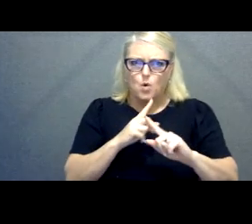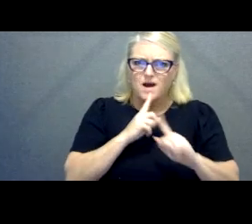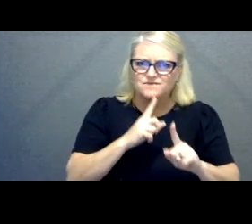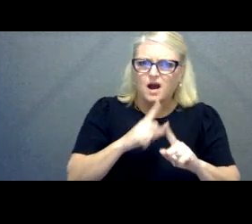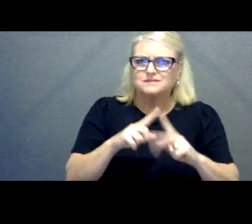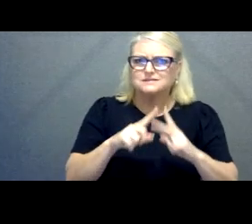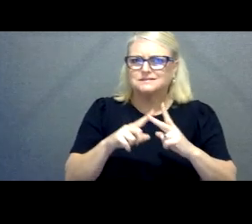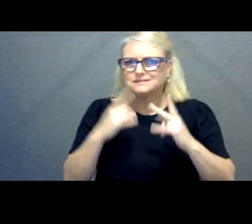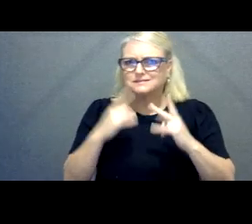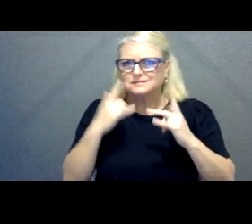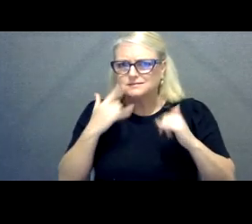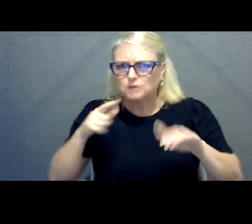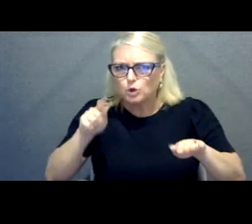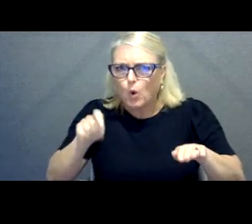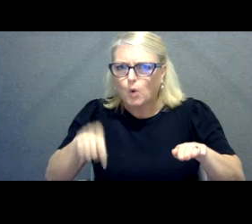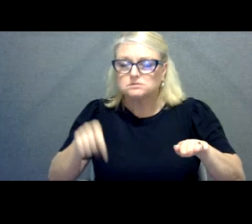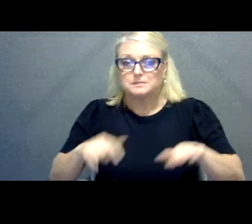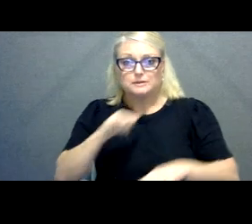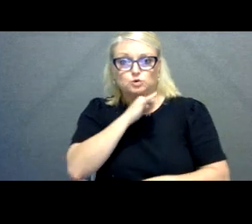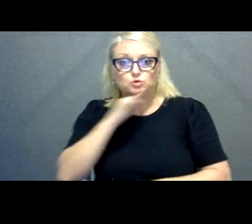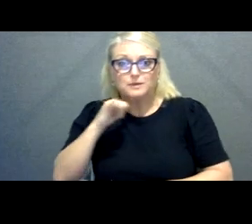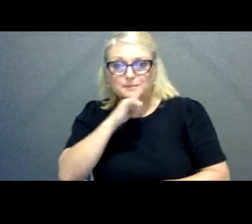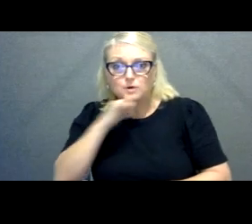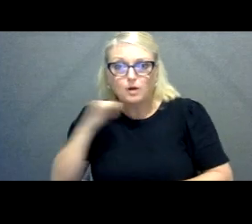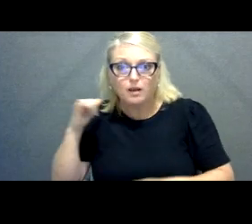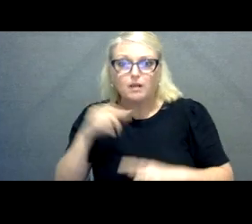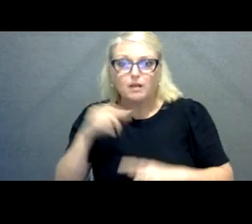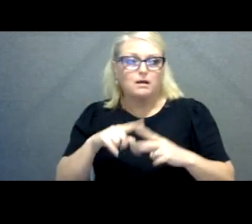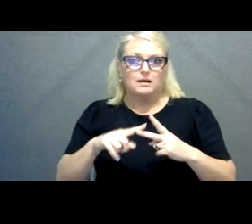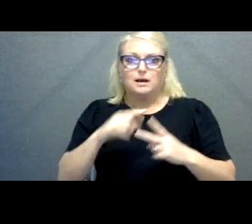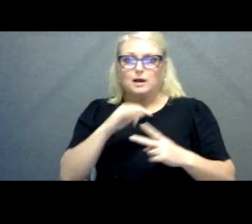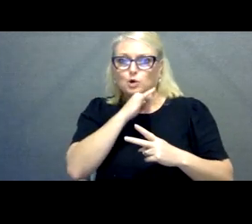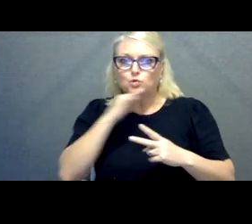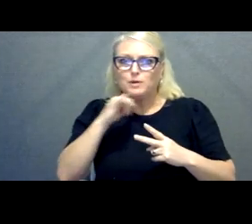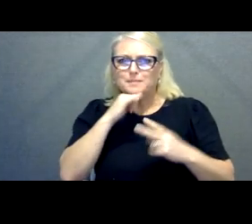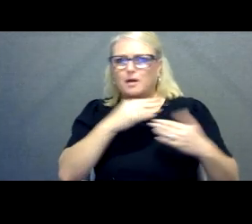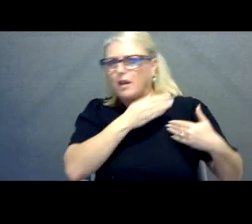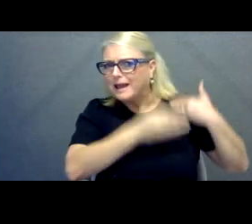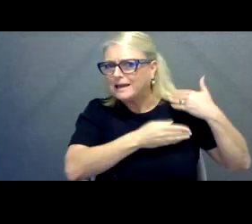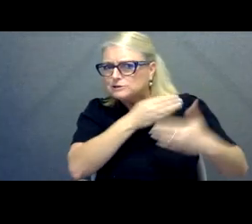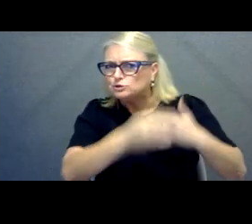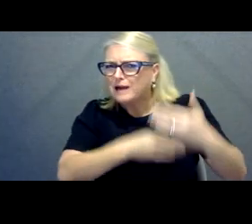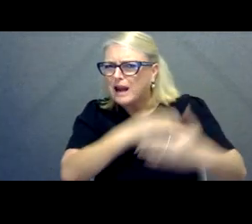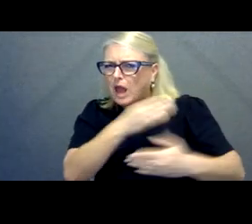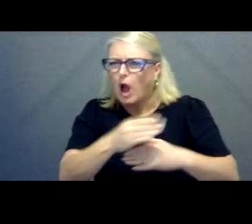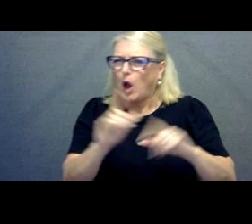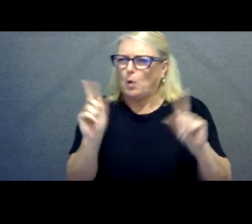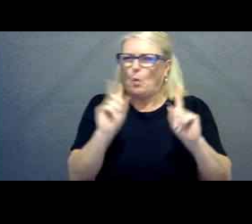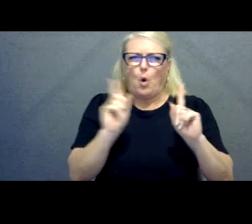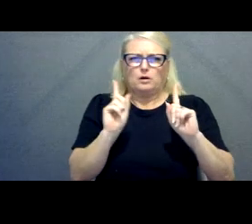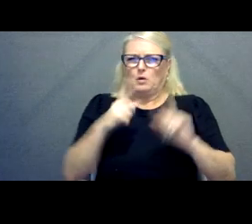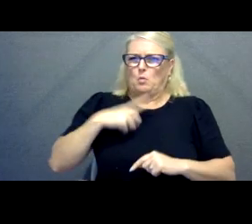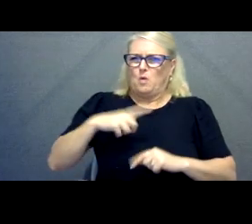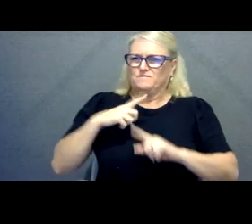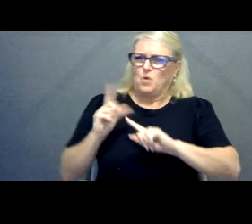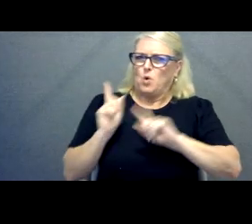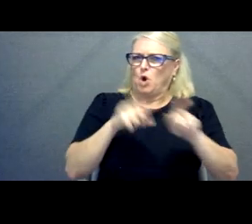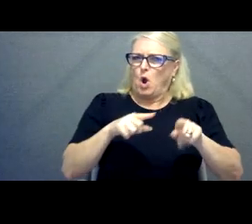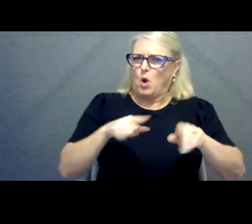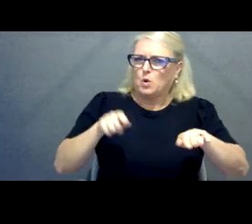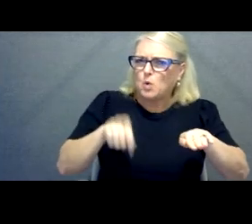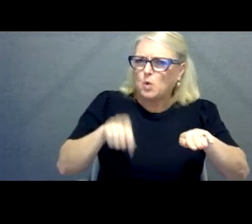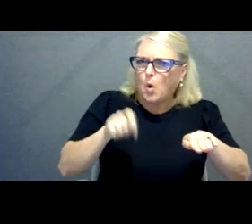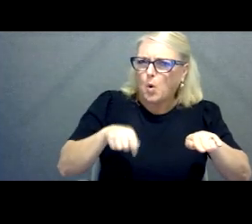criminal law copies of QP9 criminal history are really helpful if it's family law details about